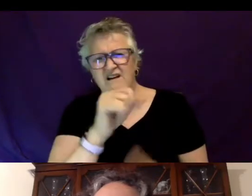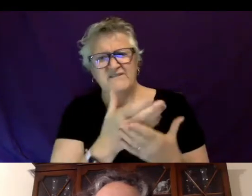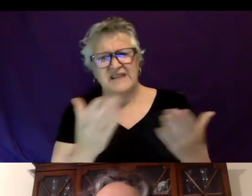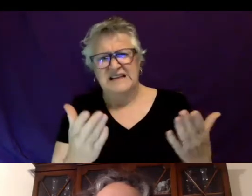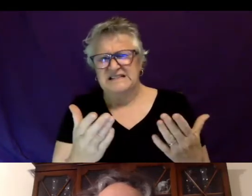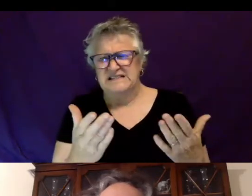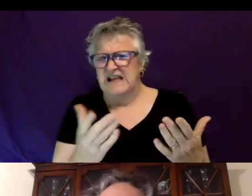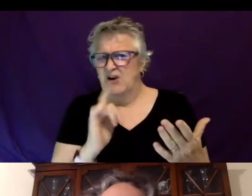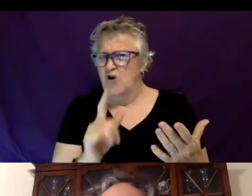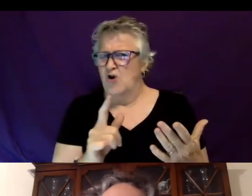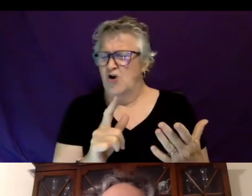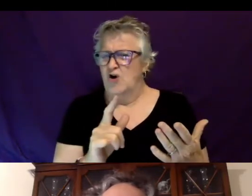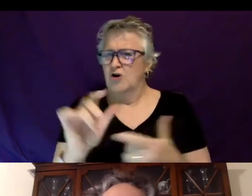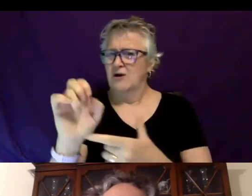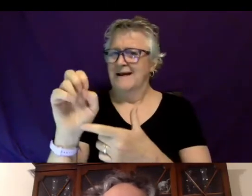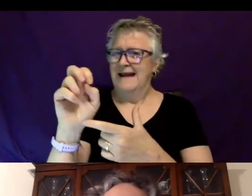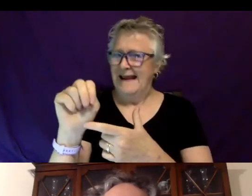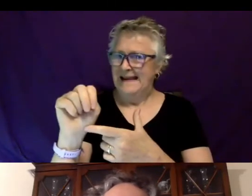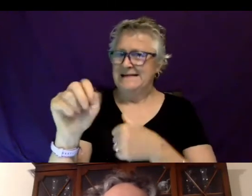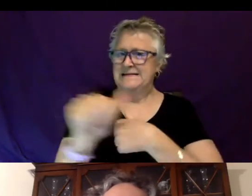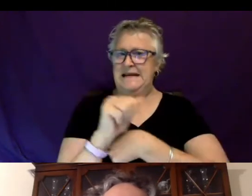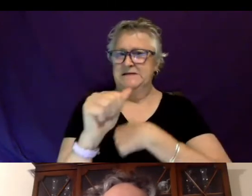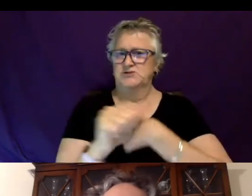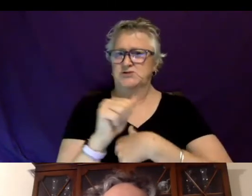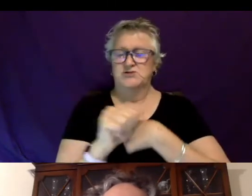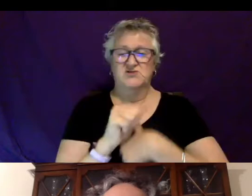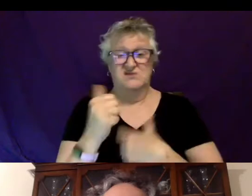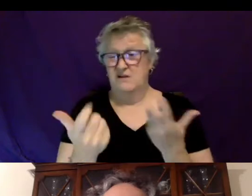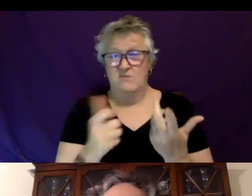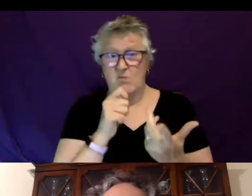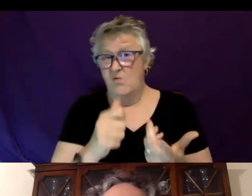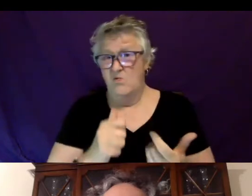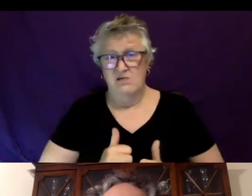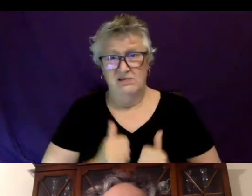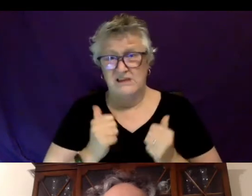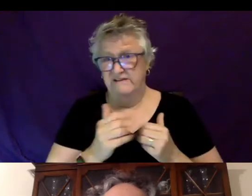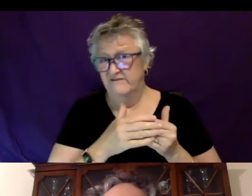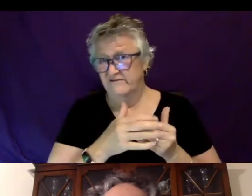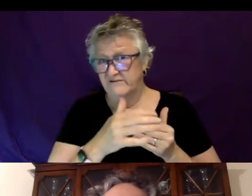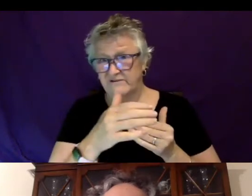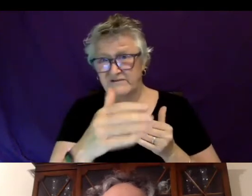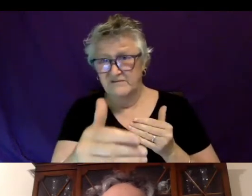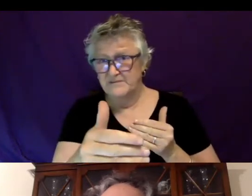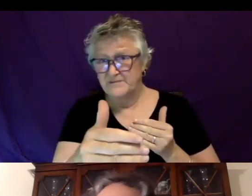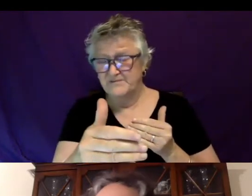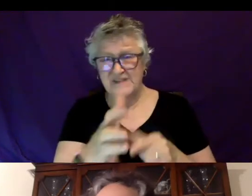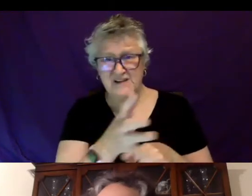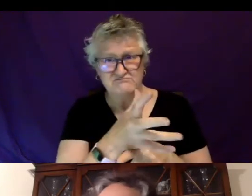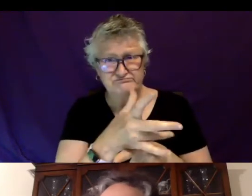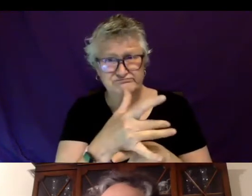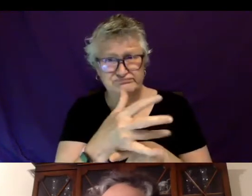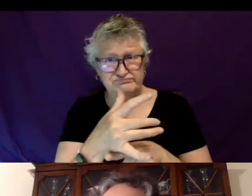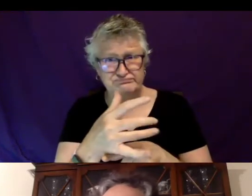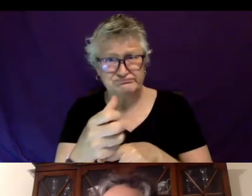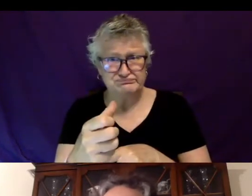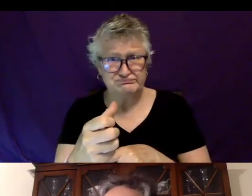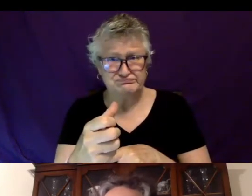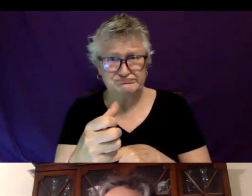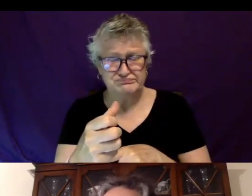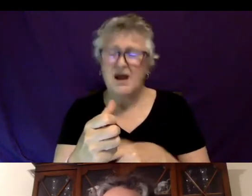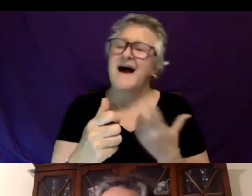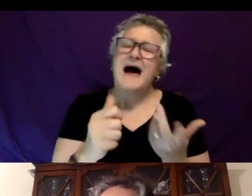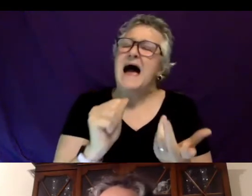And I try to draw some attention to those things. I wouldn't consider myself an activist,